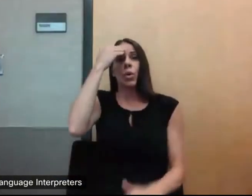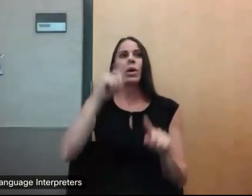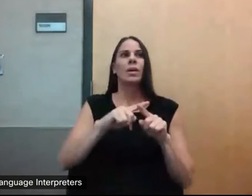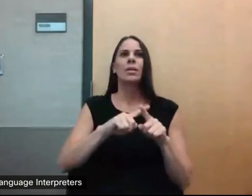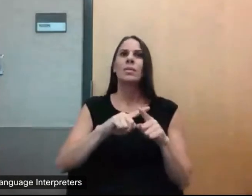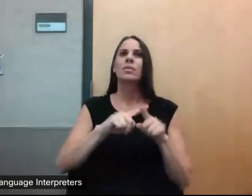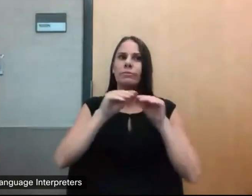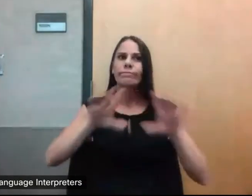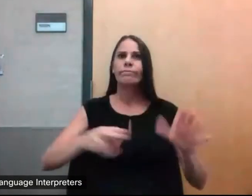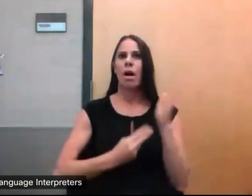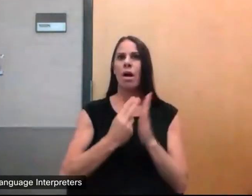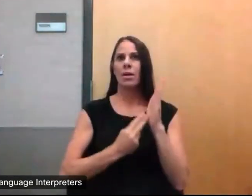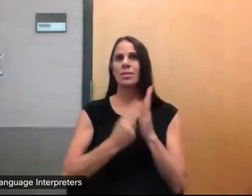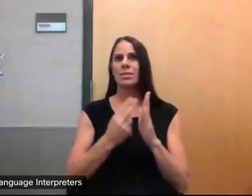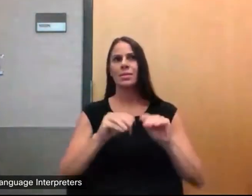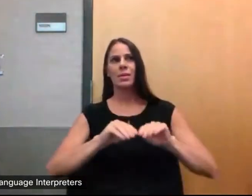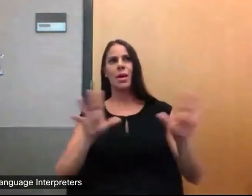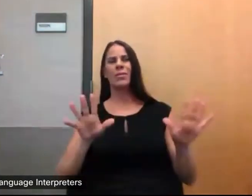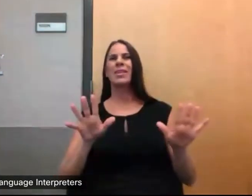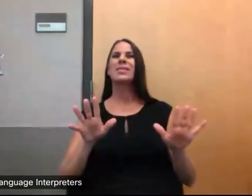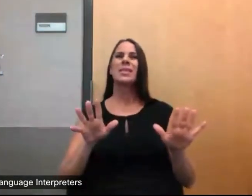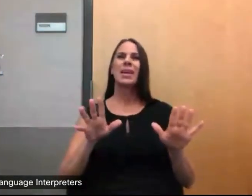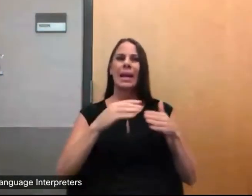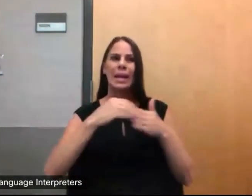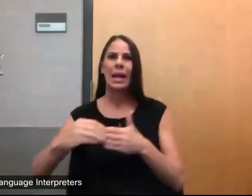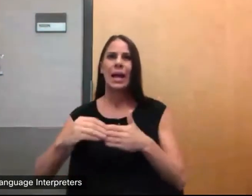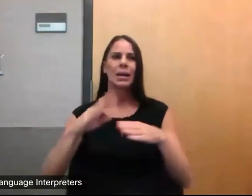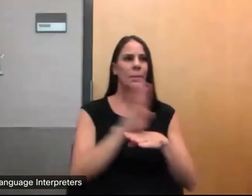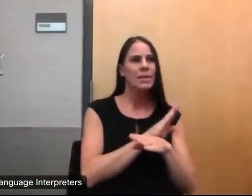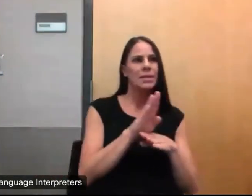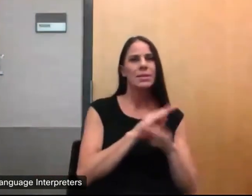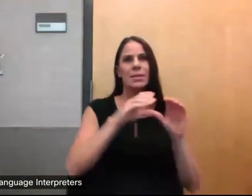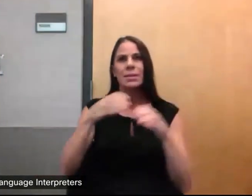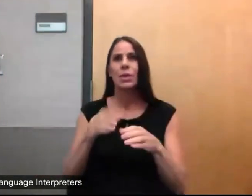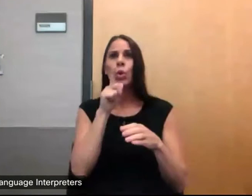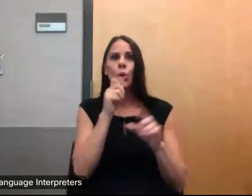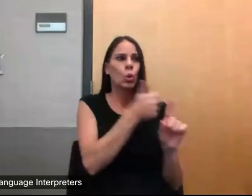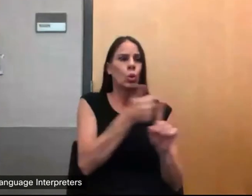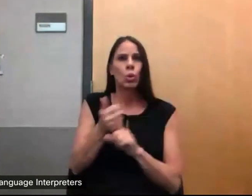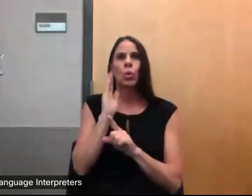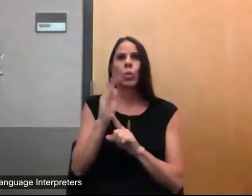of these different sectors, like you mentioned businesses that really are going to be concerned and impacted by this. Yeah.